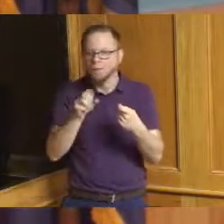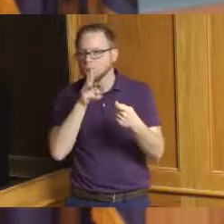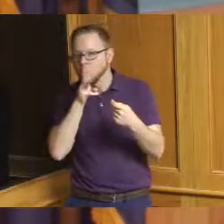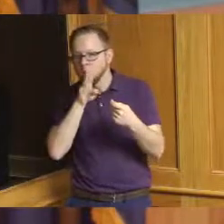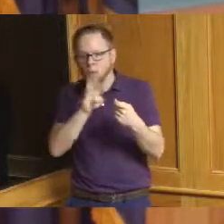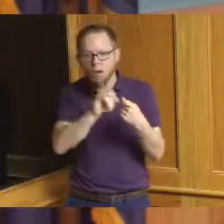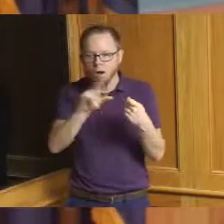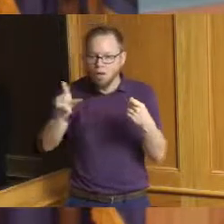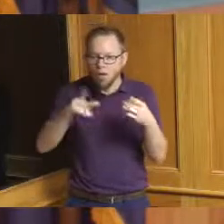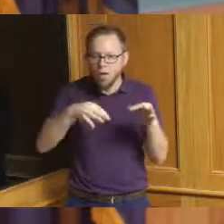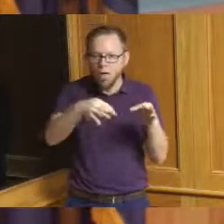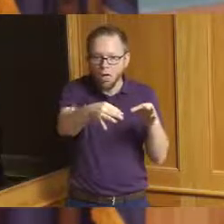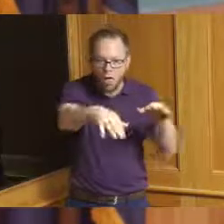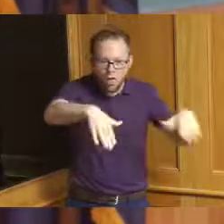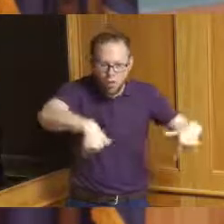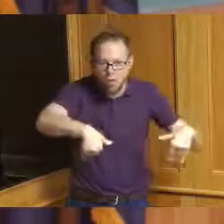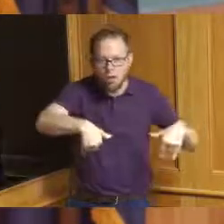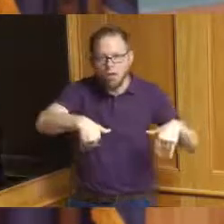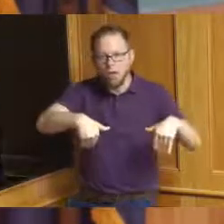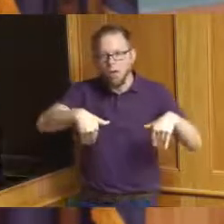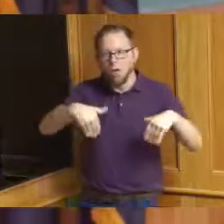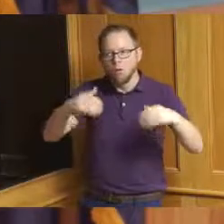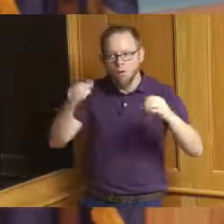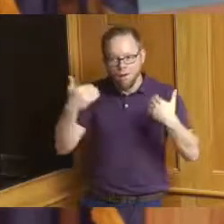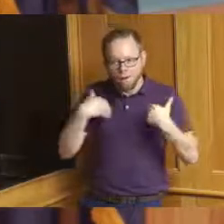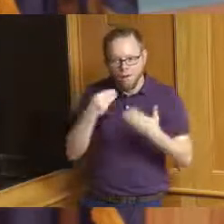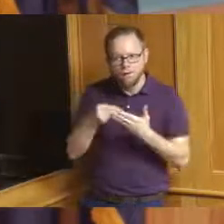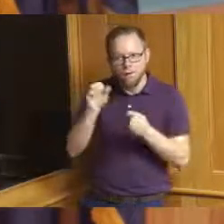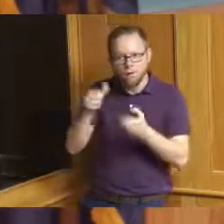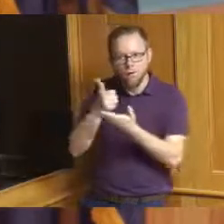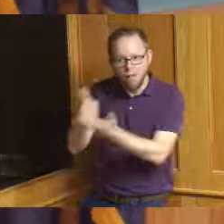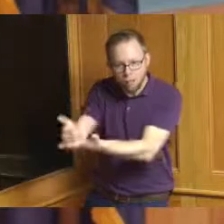if you're a homeowner you're behind in your property taxes and you meet the qualifications